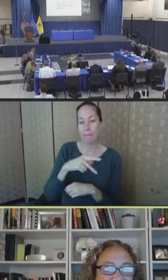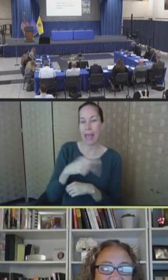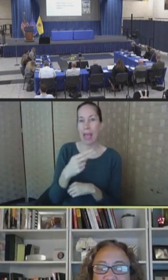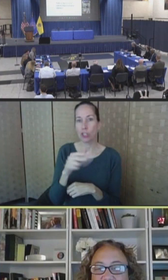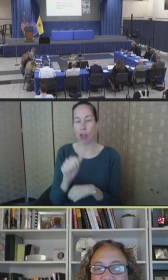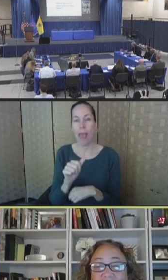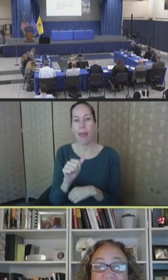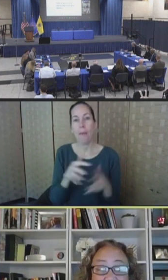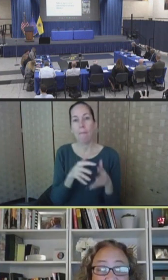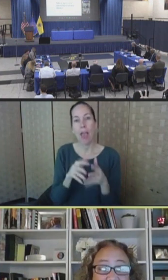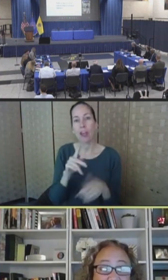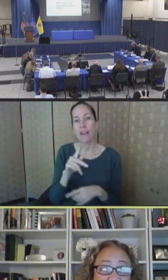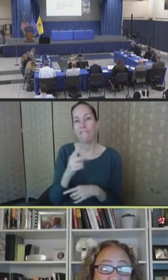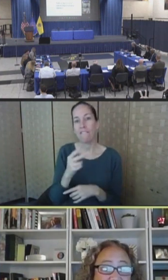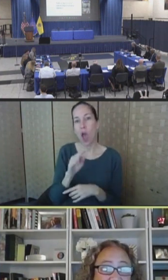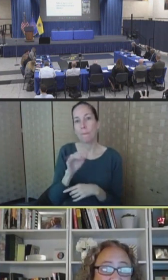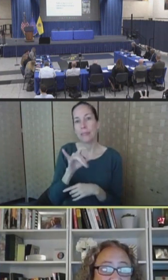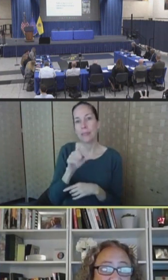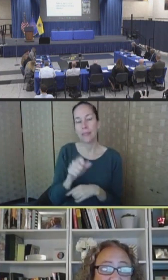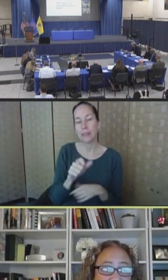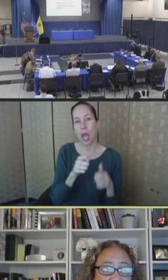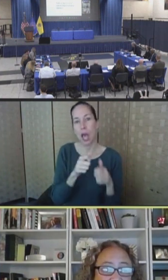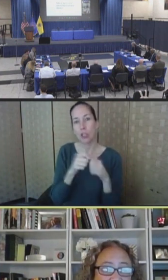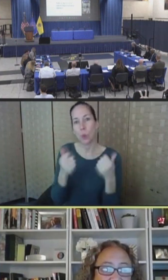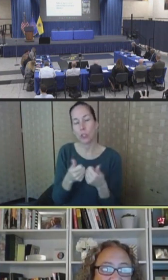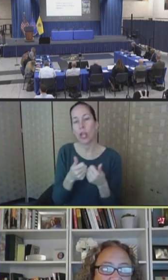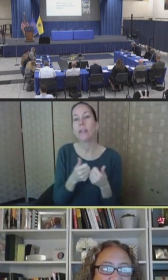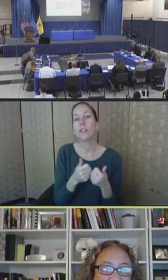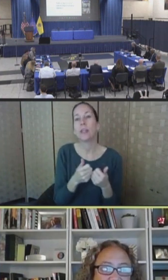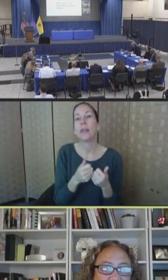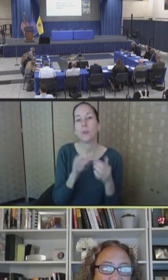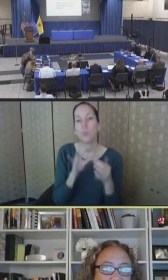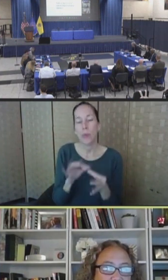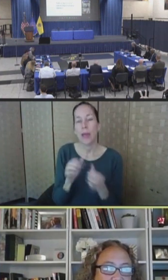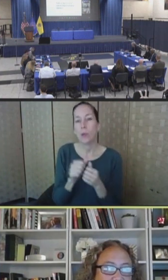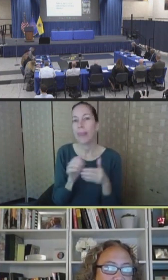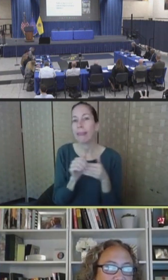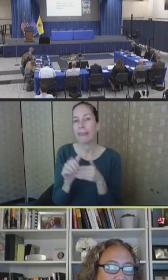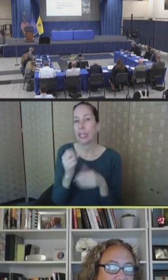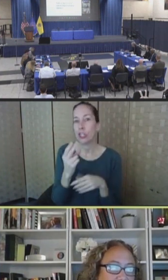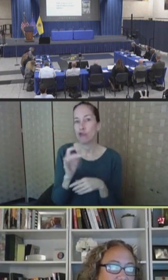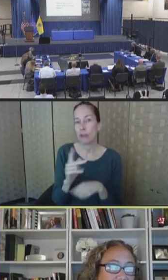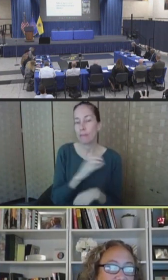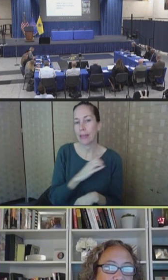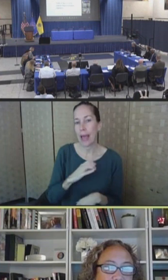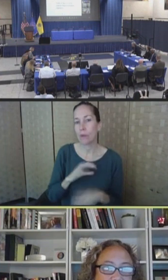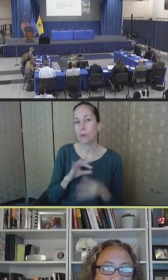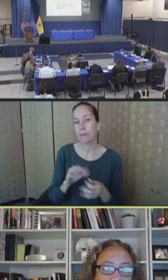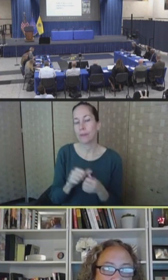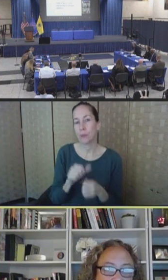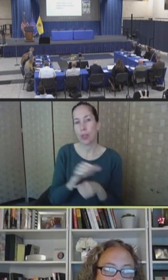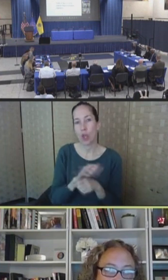Associations Leadership council on COVID-19 vaccination planning and campaign implementation.